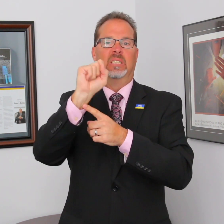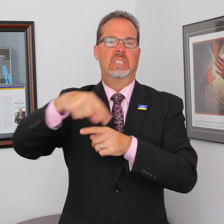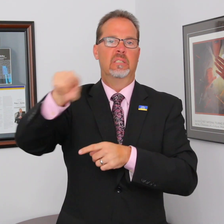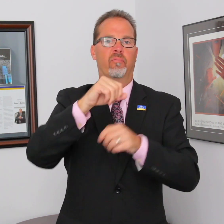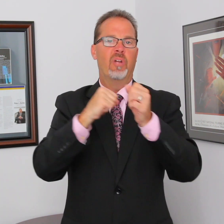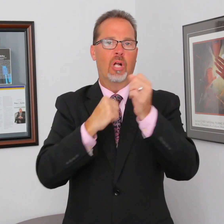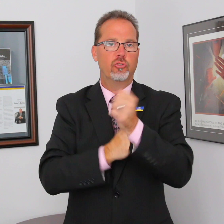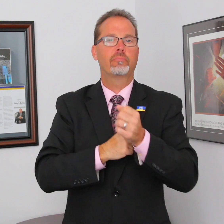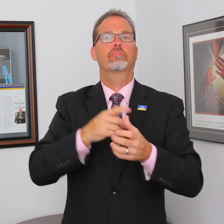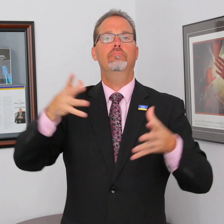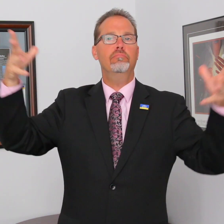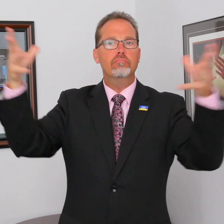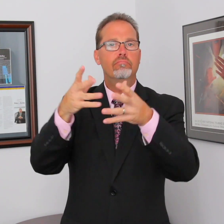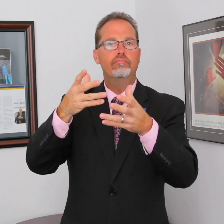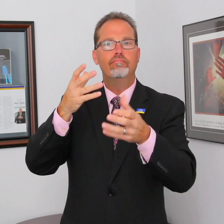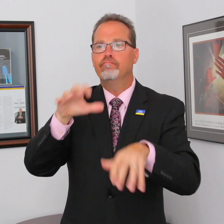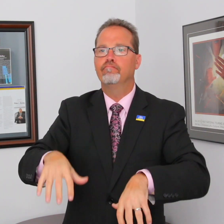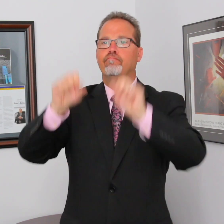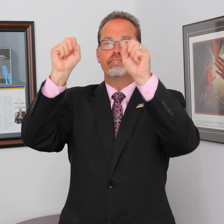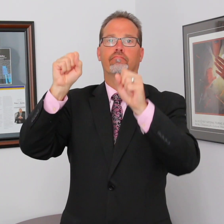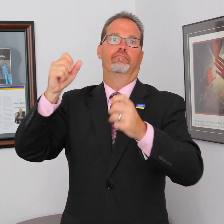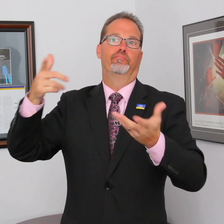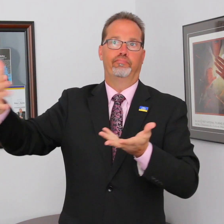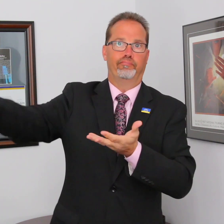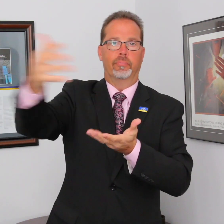winter coats to our school. They collected several thousand but they